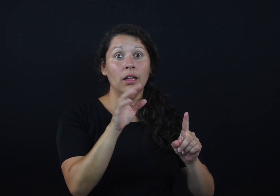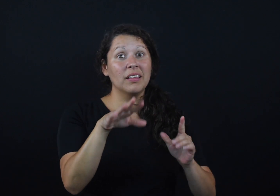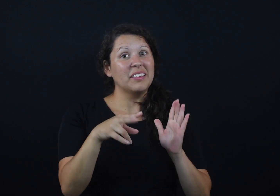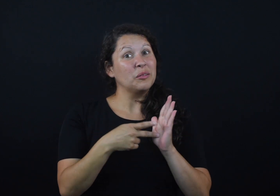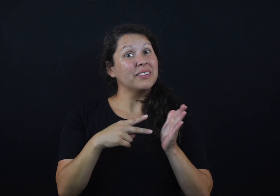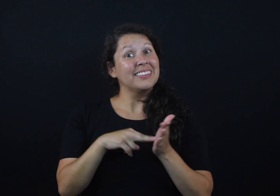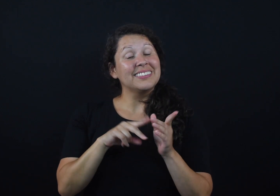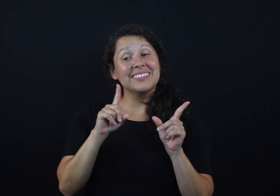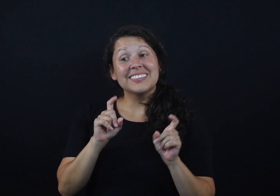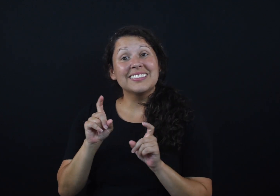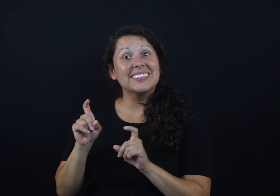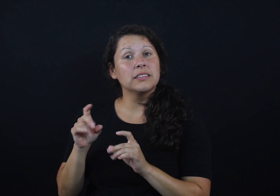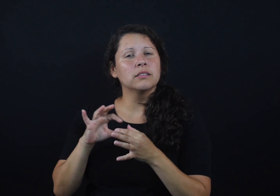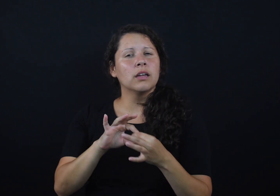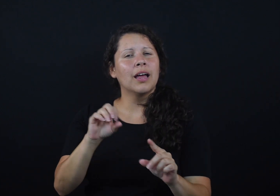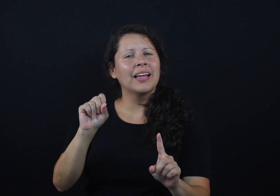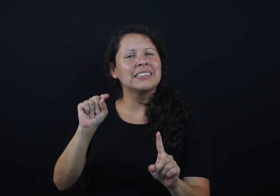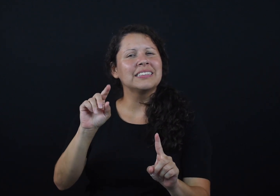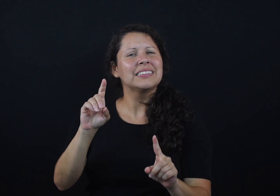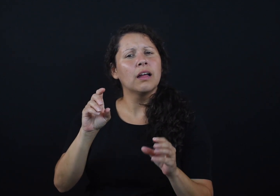testing opportunities in 2020,